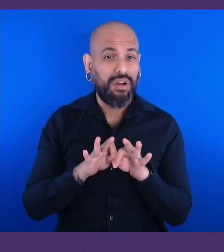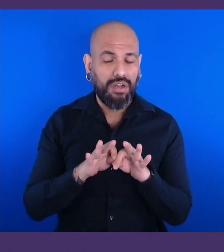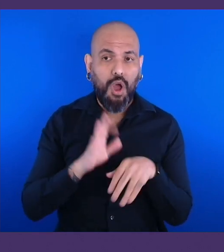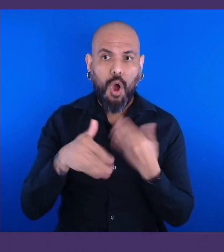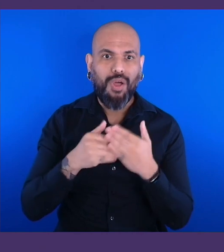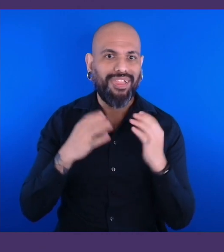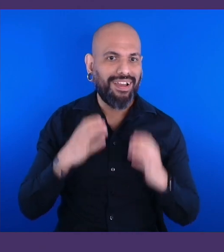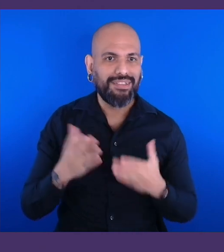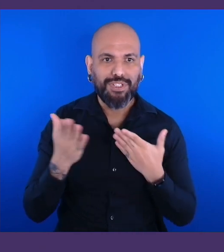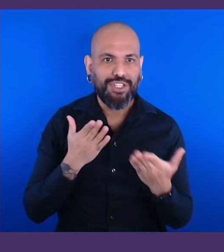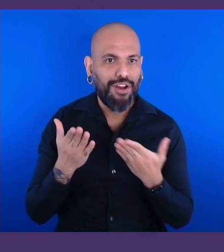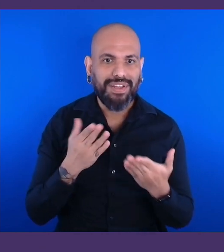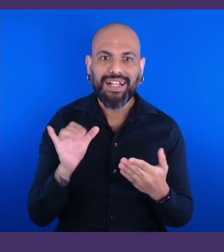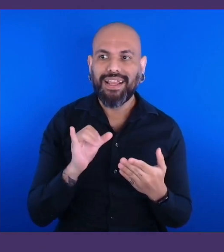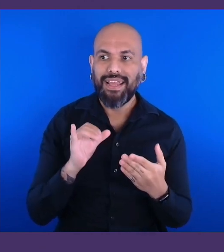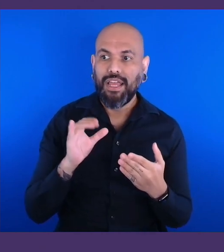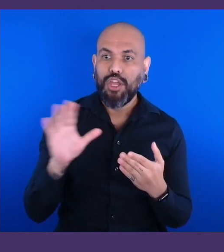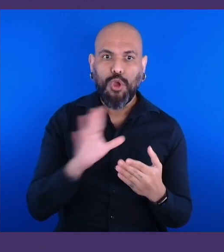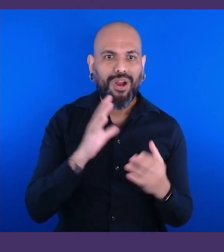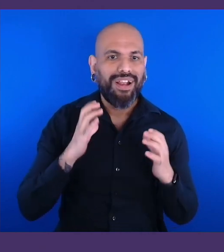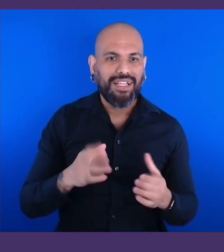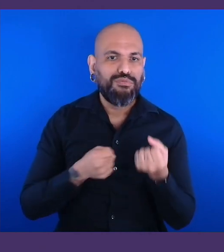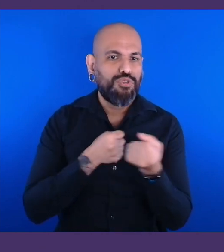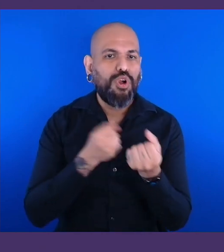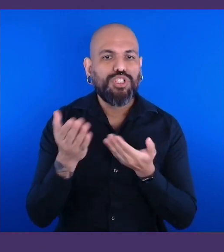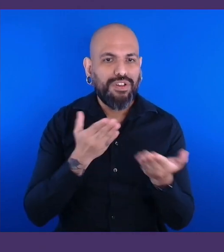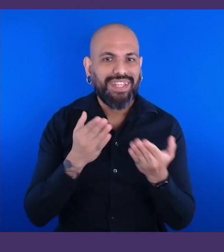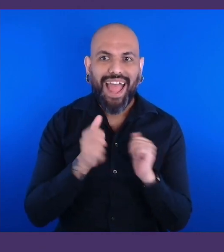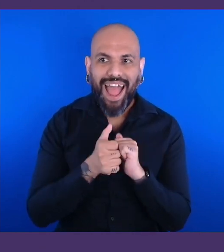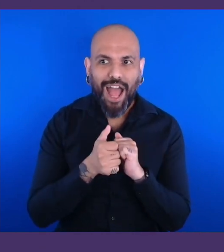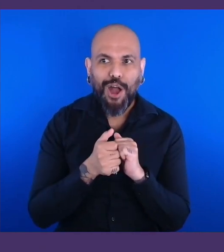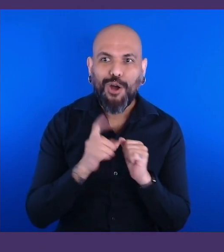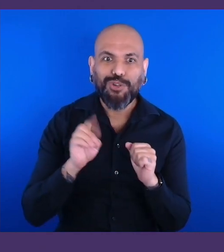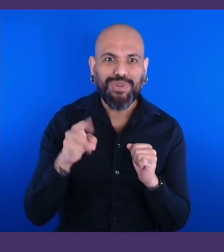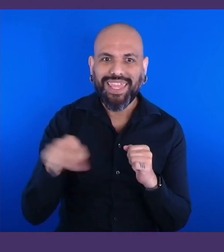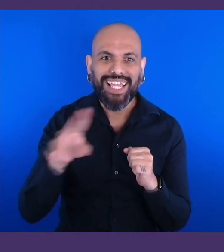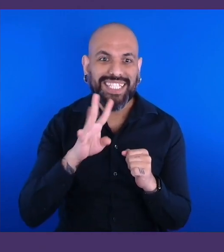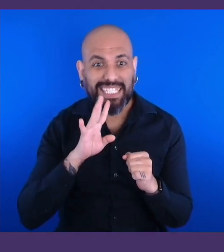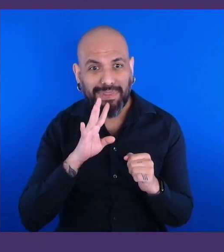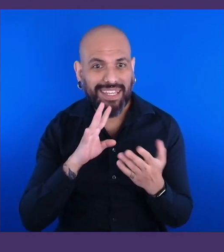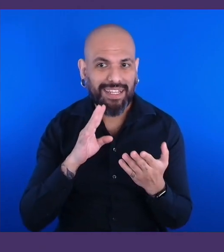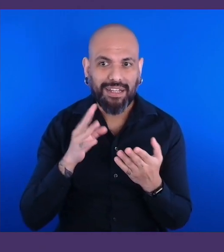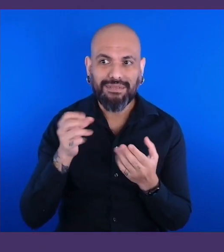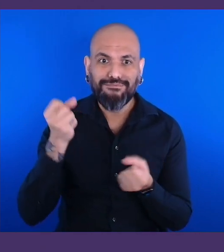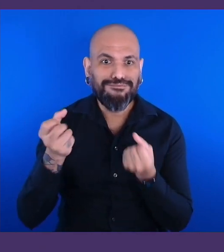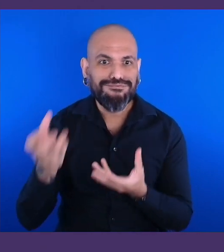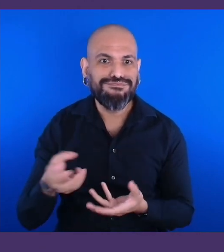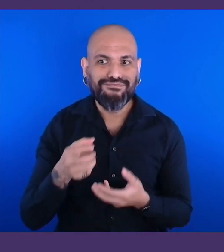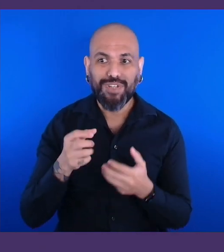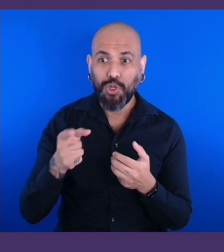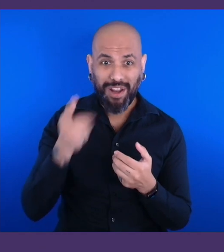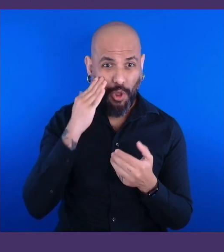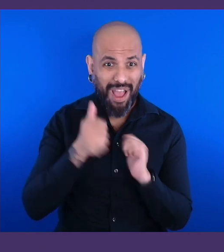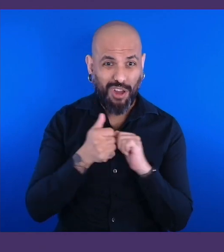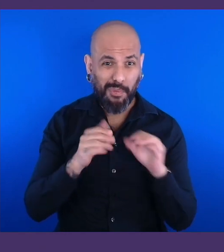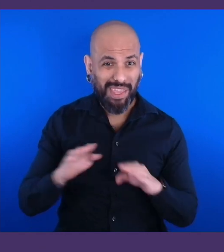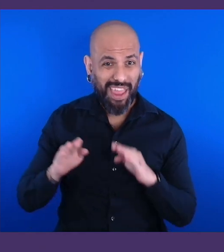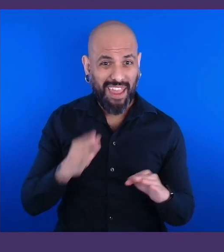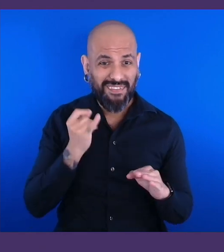How do your customer support services, how do they speak? Do they know how to behave if there is a person who is blind who is asking for something?